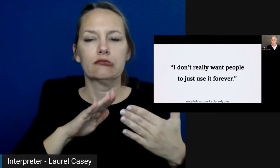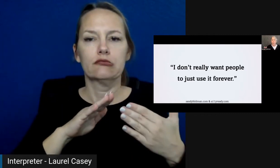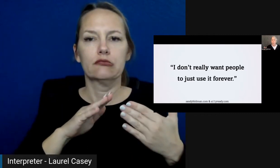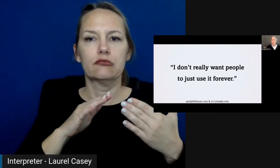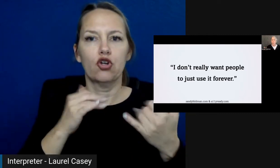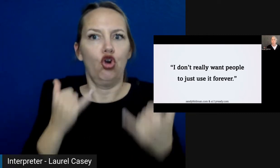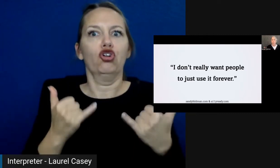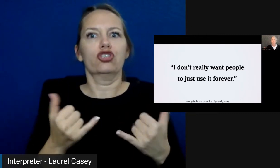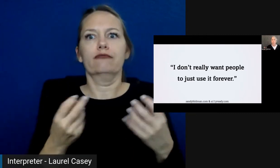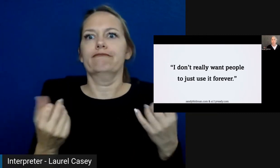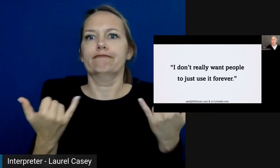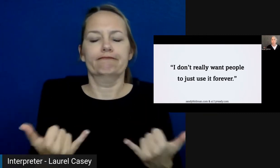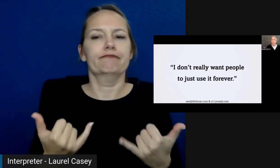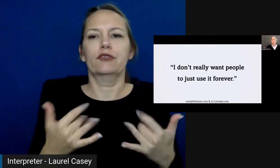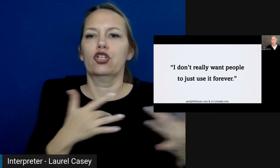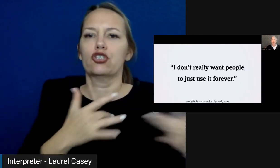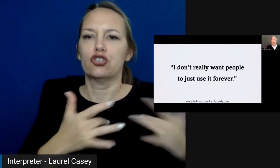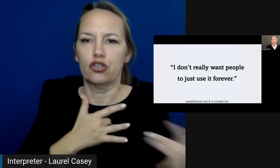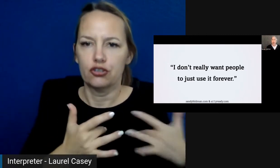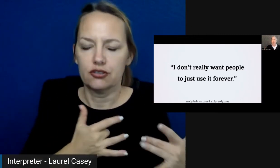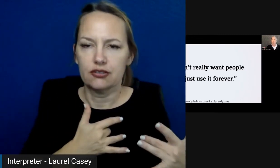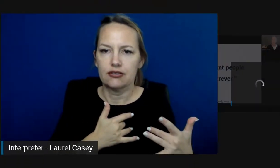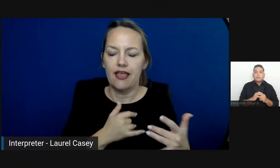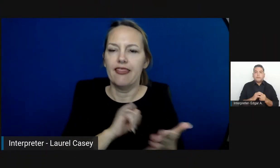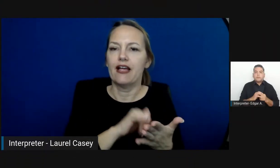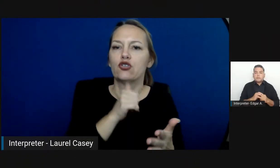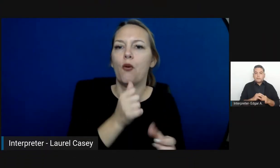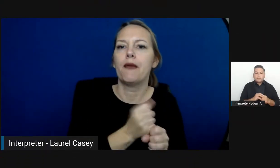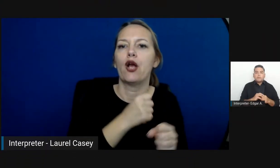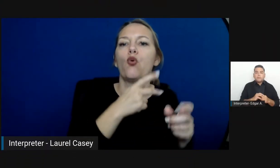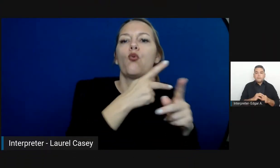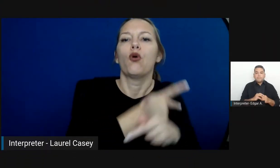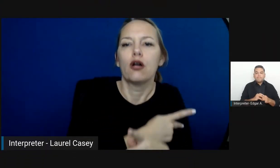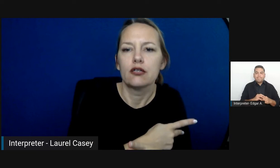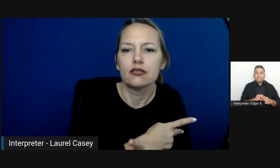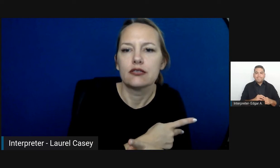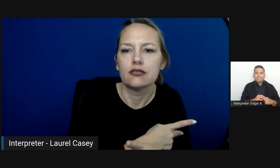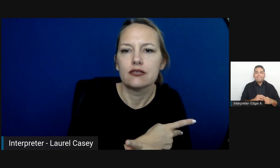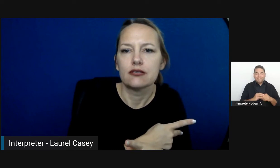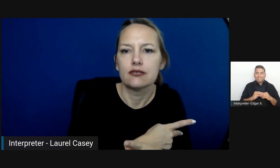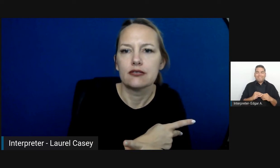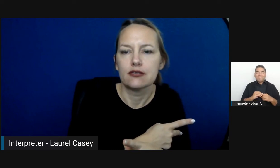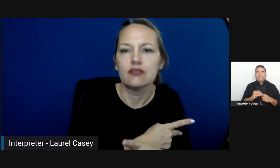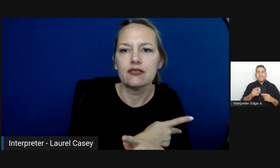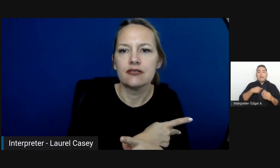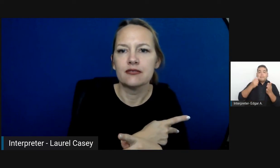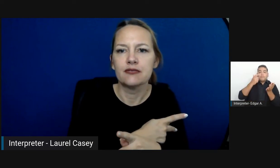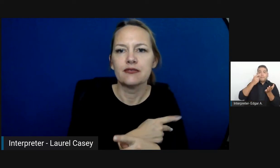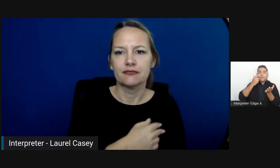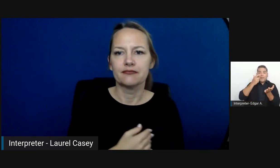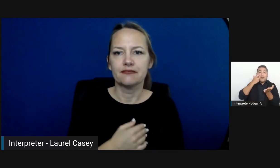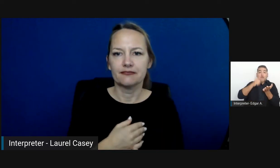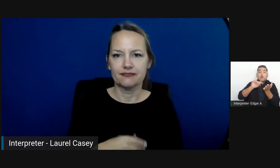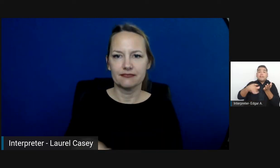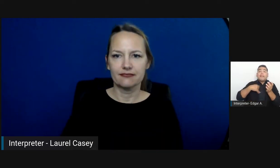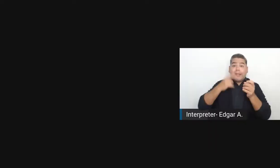that doesn't make things worse and it gives you that little bit of breathing space to find an accessible theme and implemented